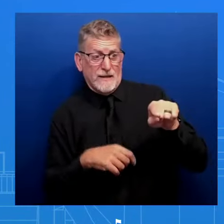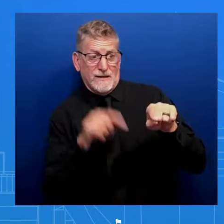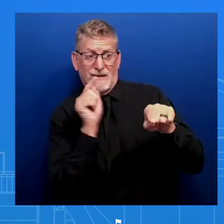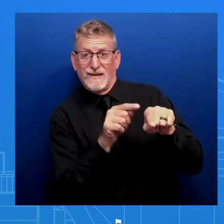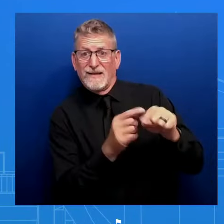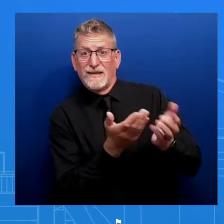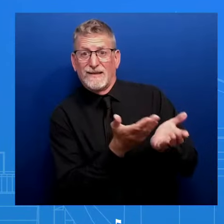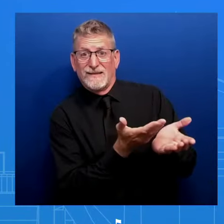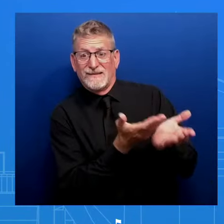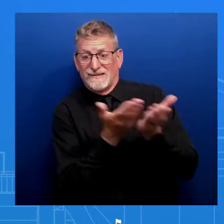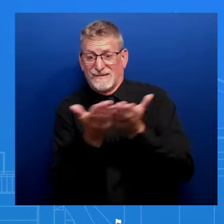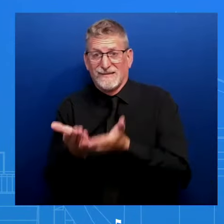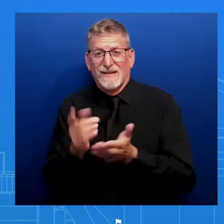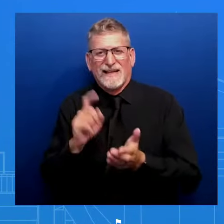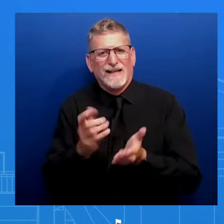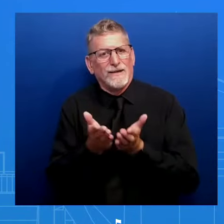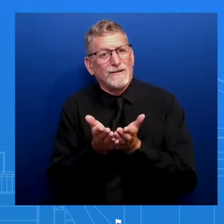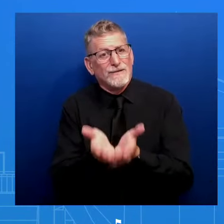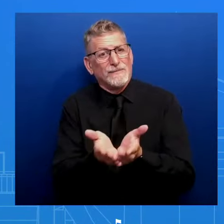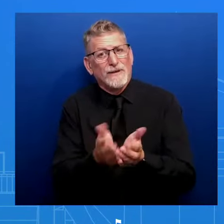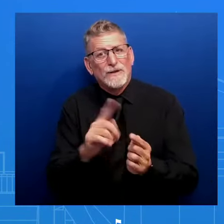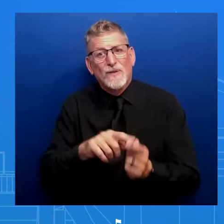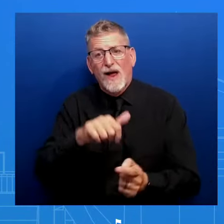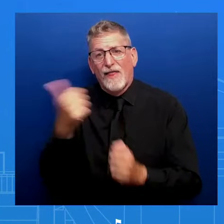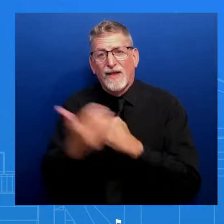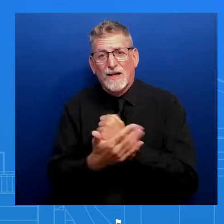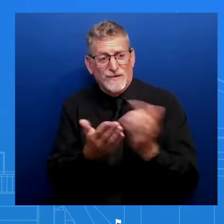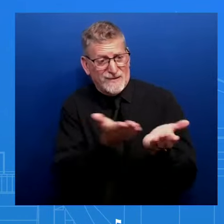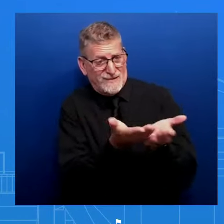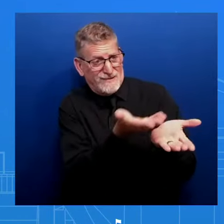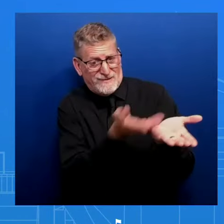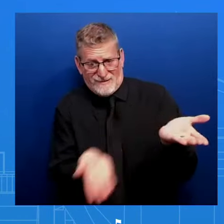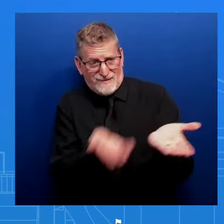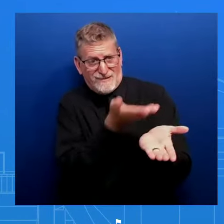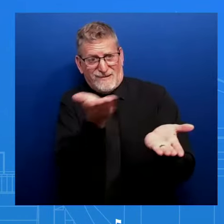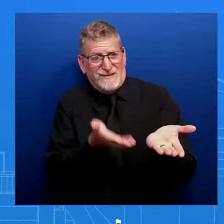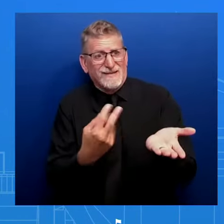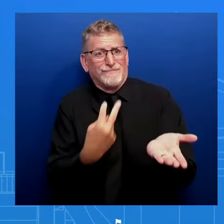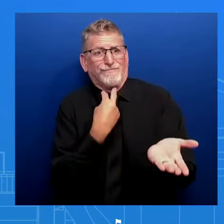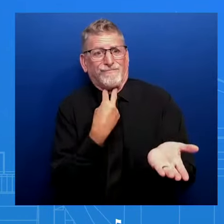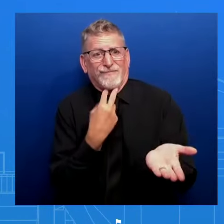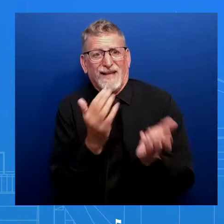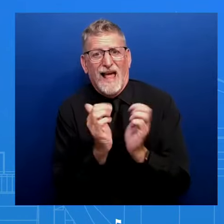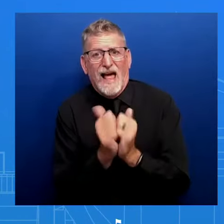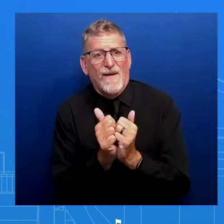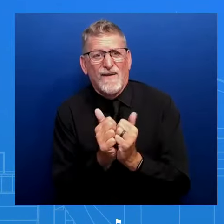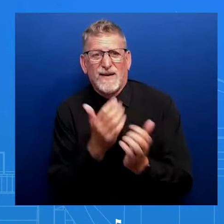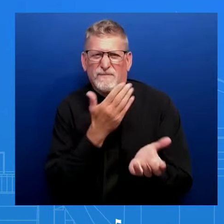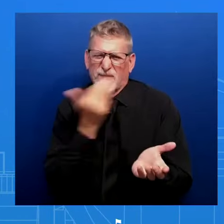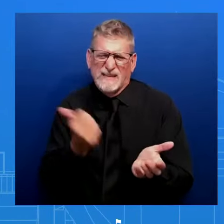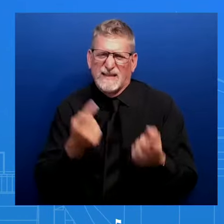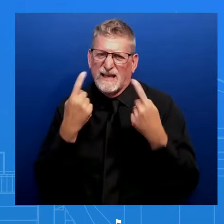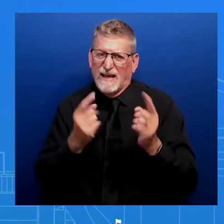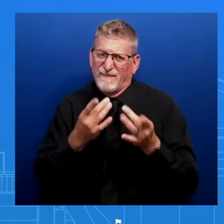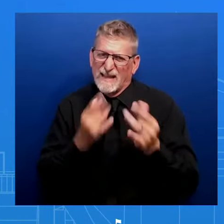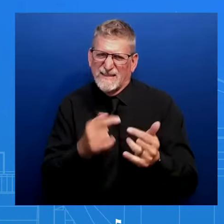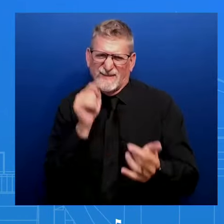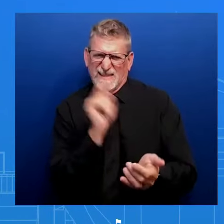there is no more efficient way than by maritime traffic. That's just a scientific fact or physical fact. But we are going to continue to work